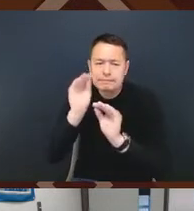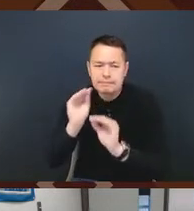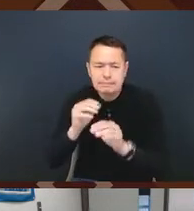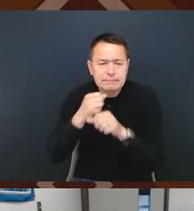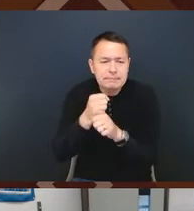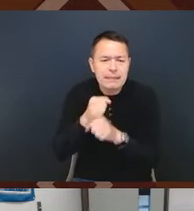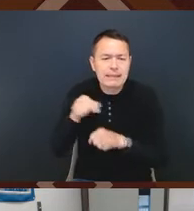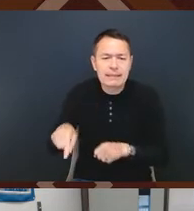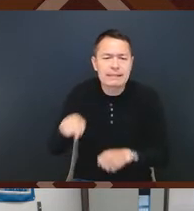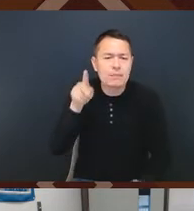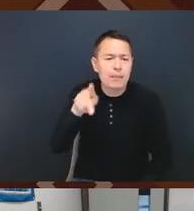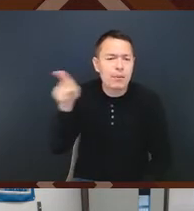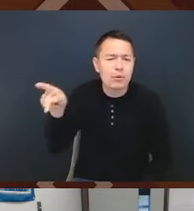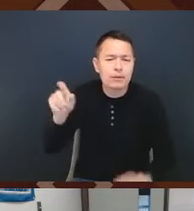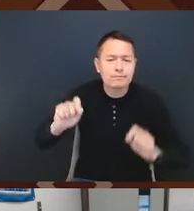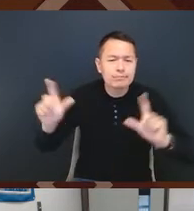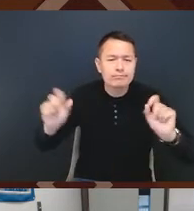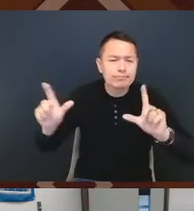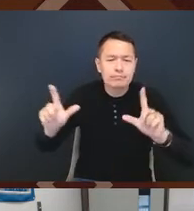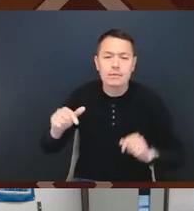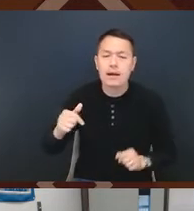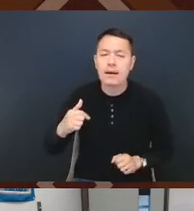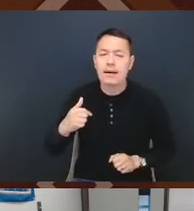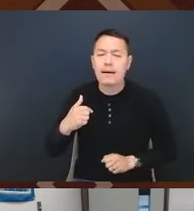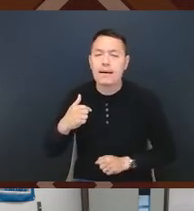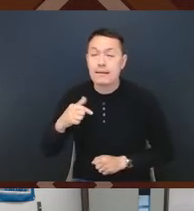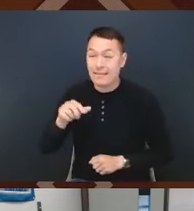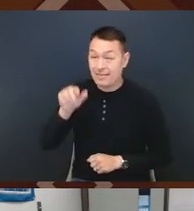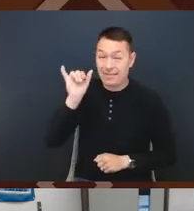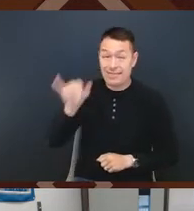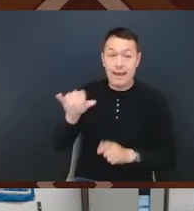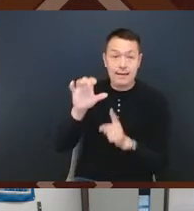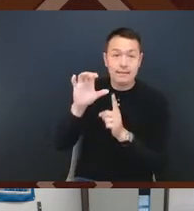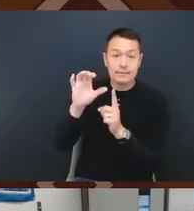this was a case that happened last year of